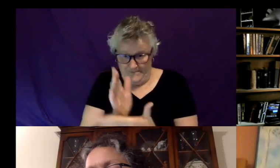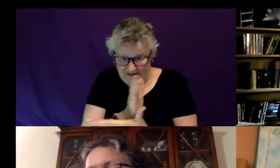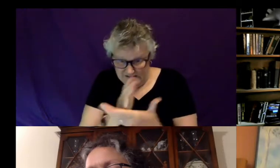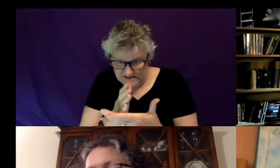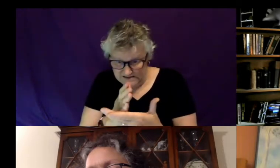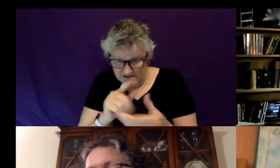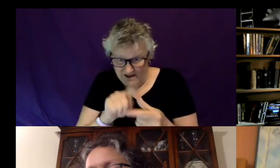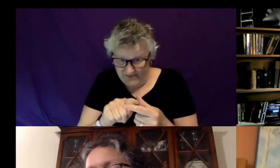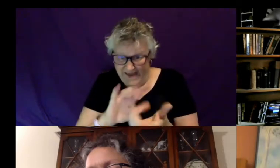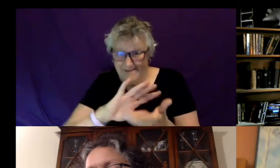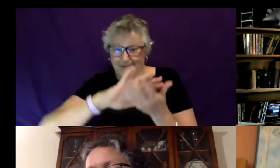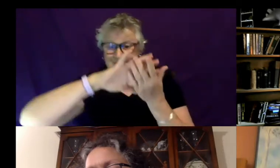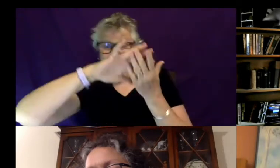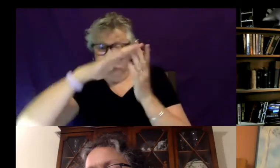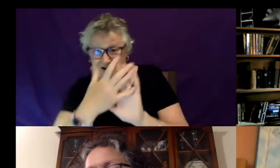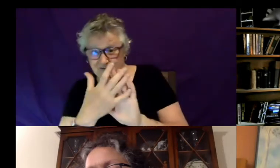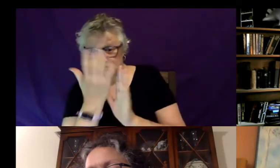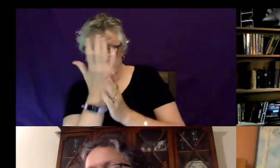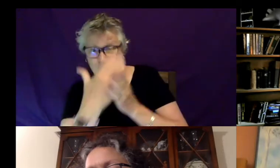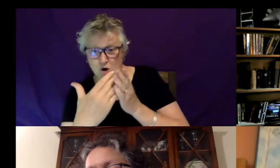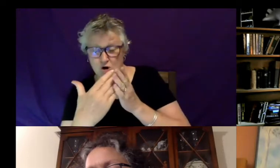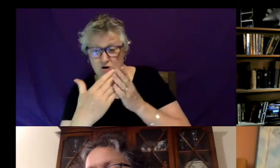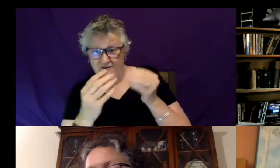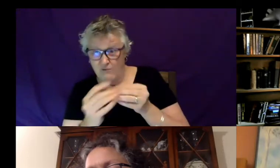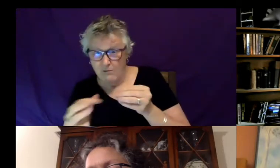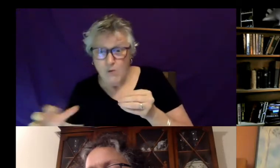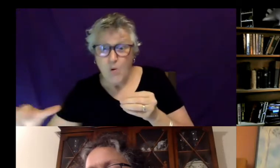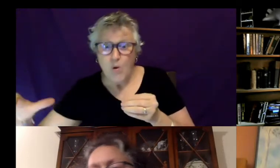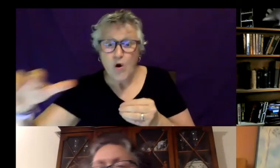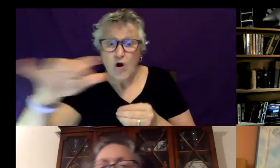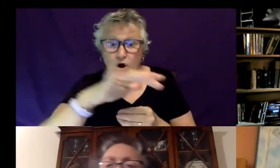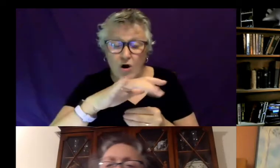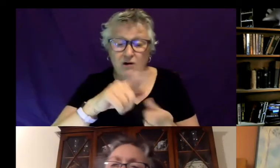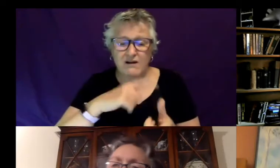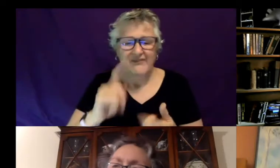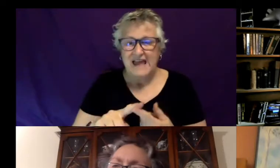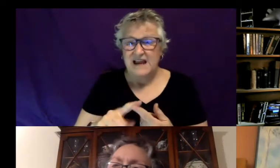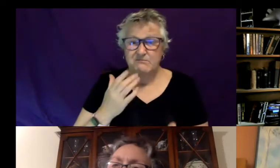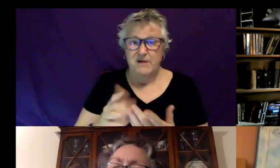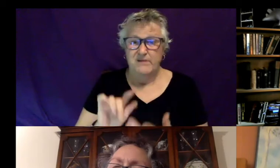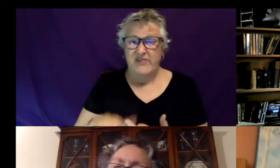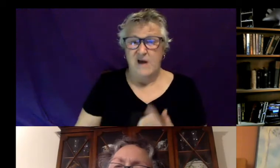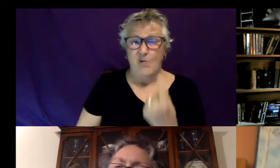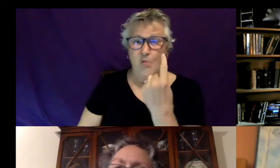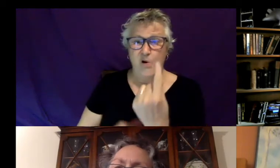that one piece will stand out like a sore thumb! It looks like it got worked, whereas